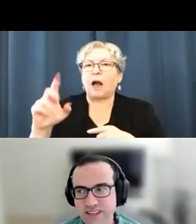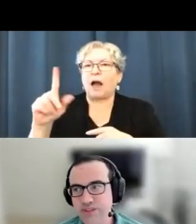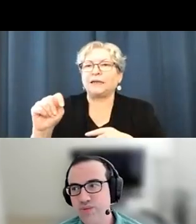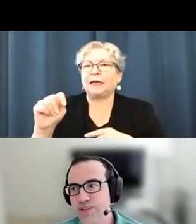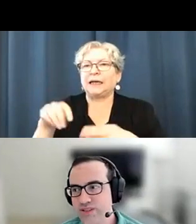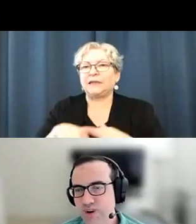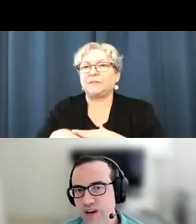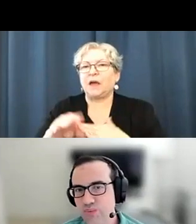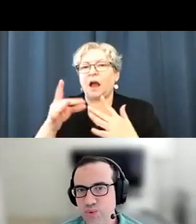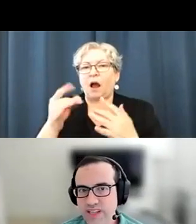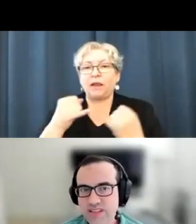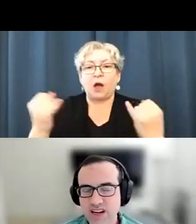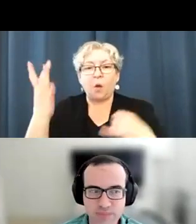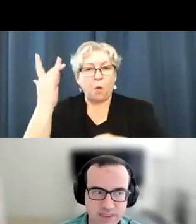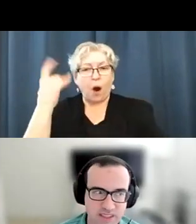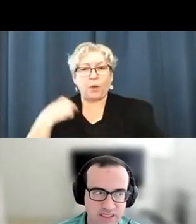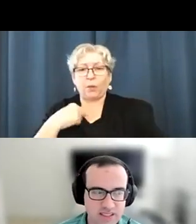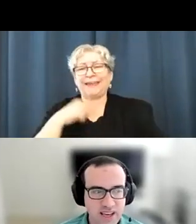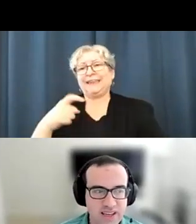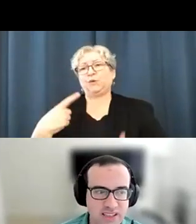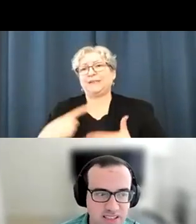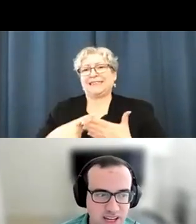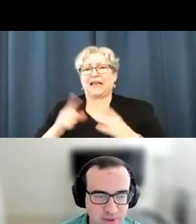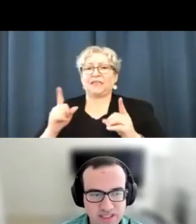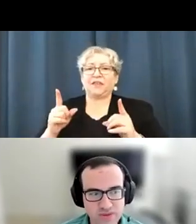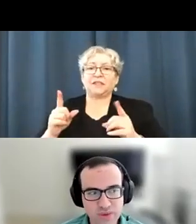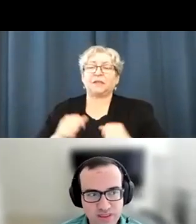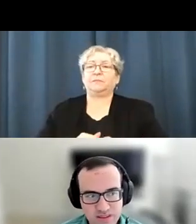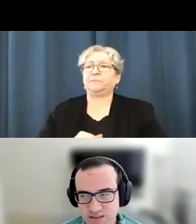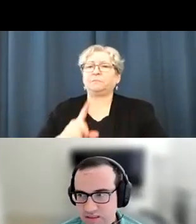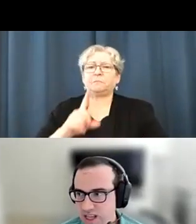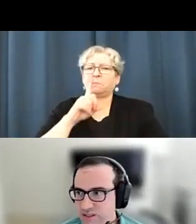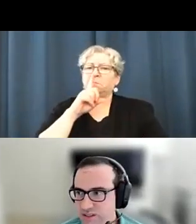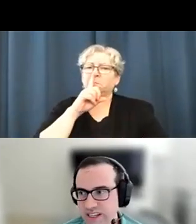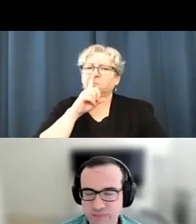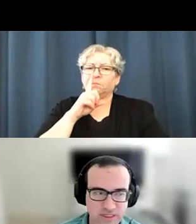And the reason why we need to talk about this is not because we love talking about